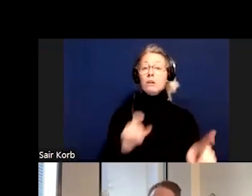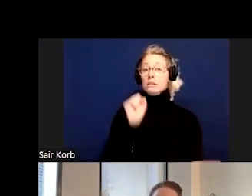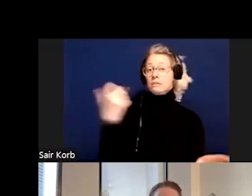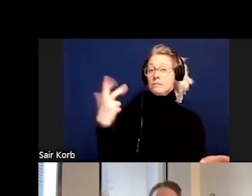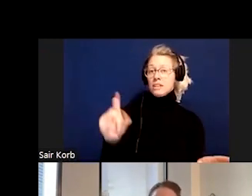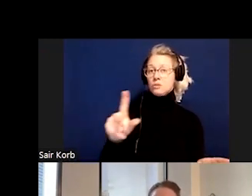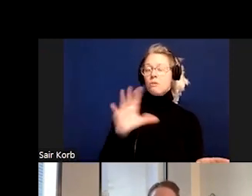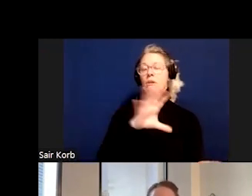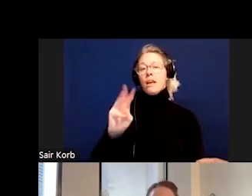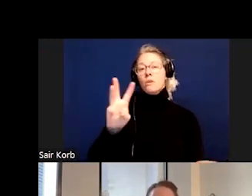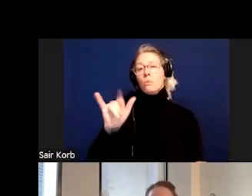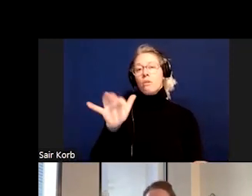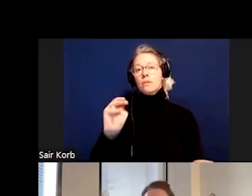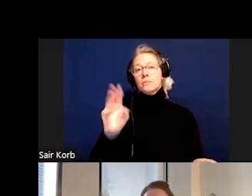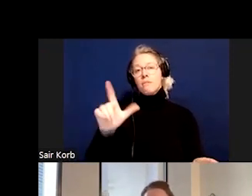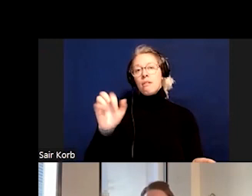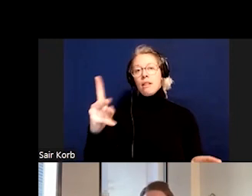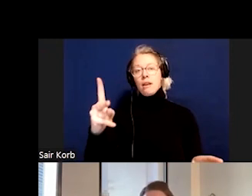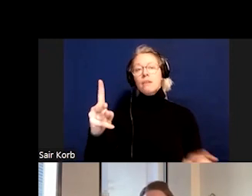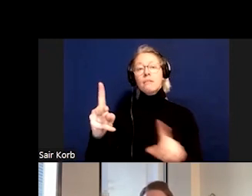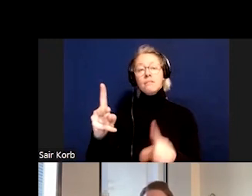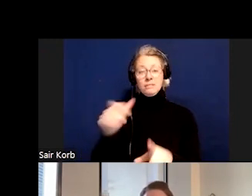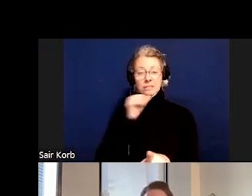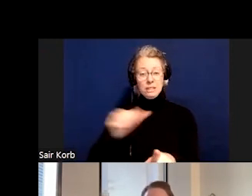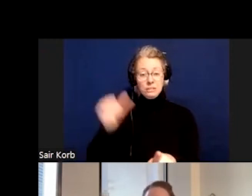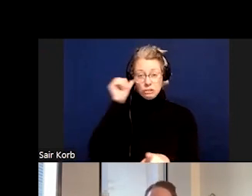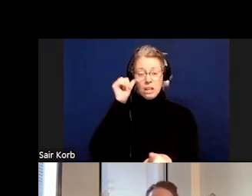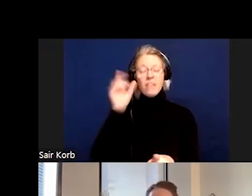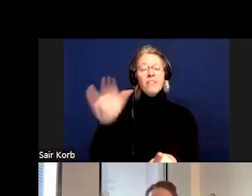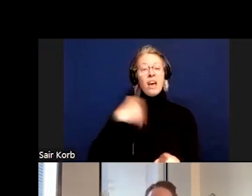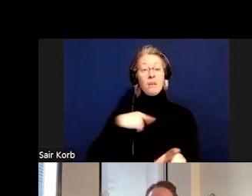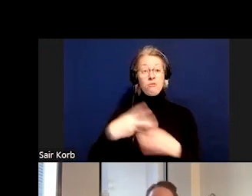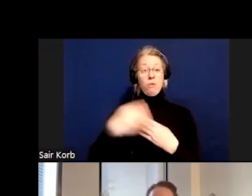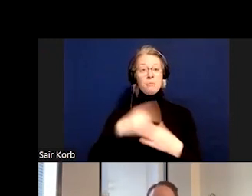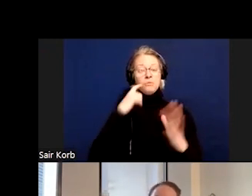this program exists to honour the truth of the genocide and to support projects in memory